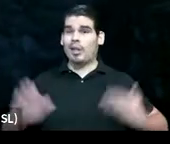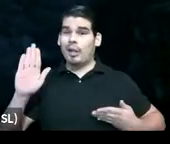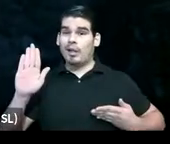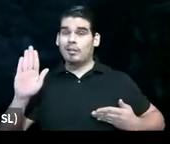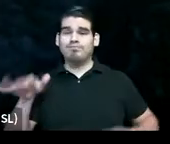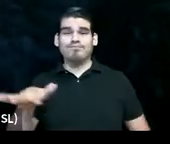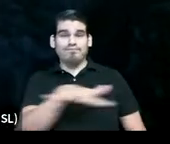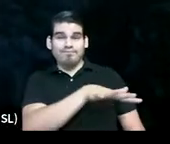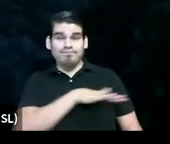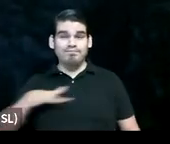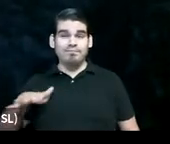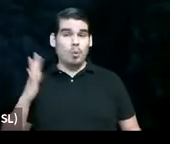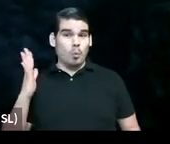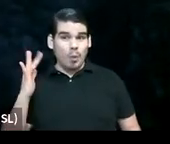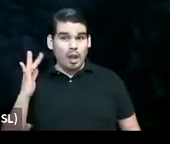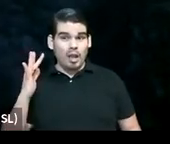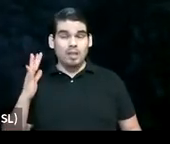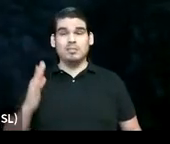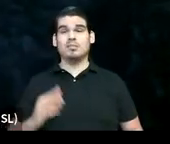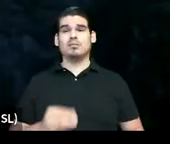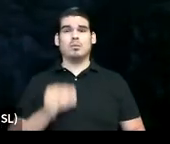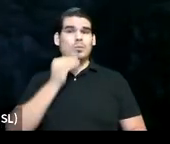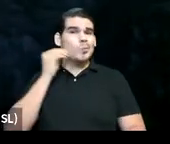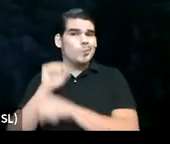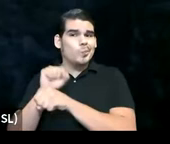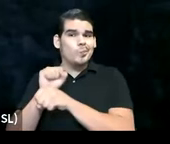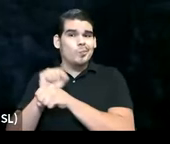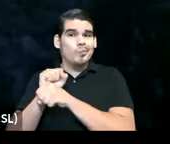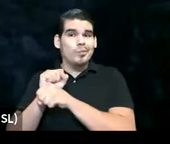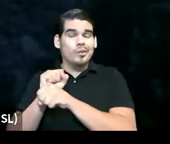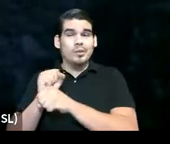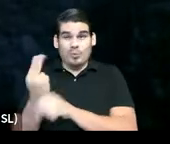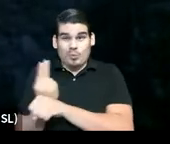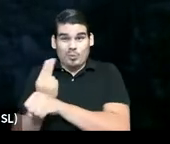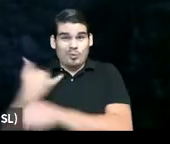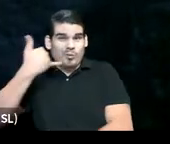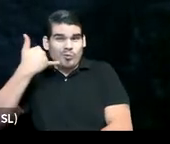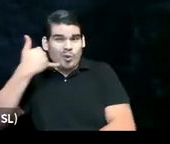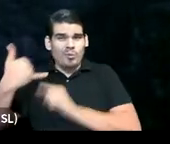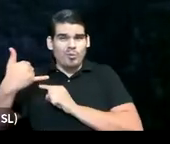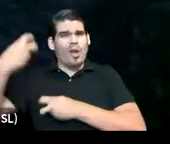but like the computer. If you do not have a computer. How are we going to like even open the, what is it called, like your assignments.